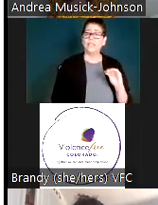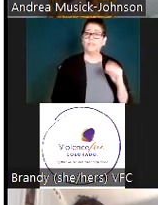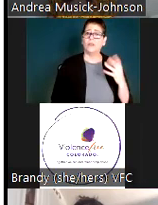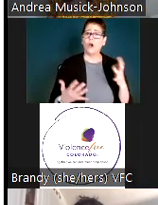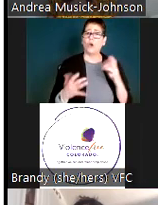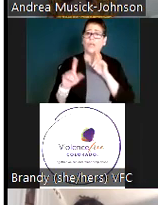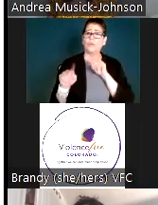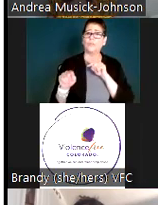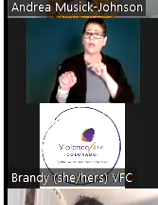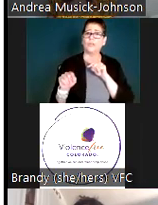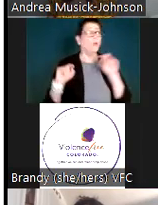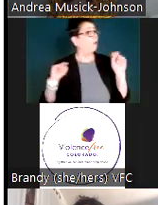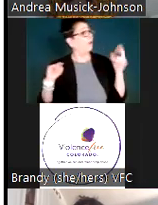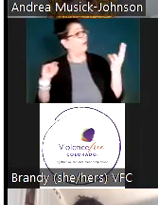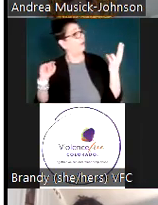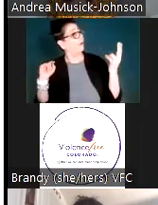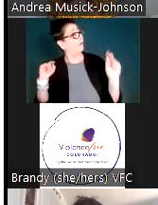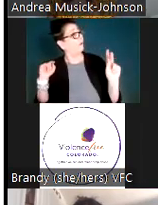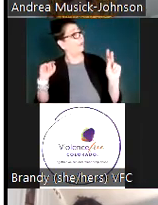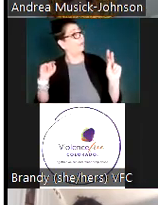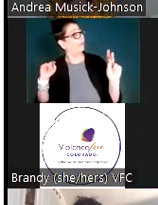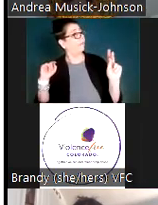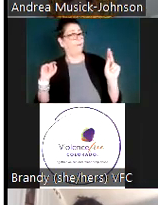(Brandy) Oh, okay, great. I'm glad that you could see that. Sorry,